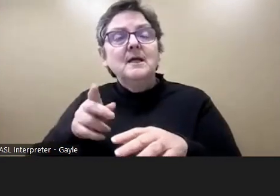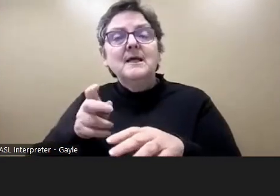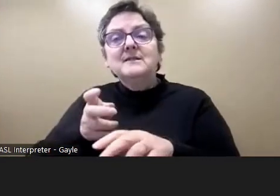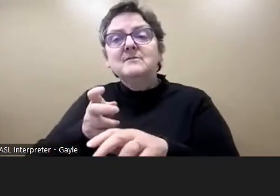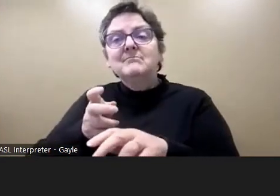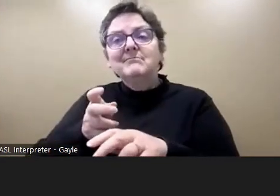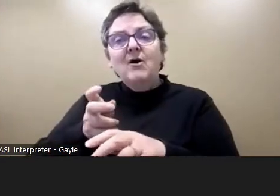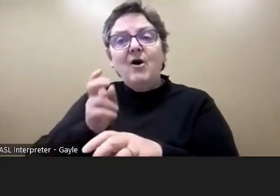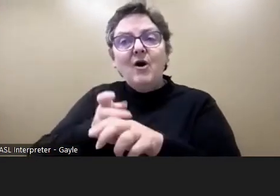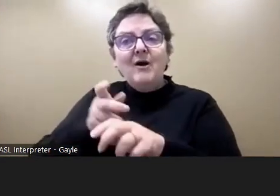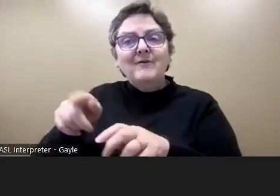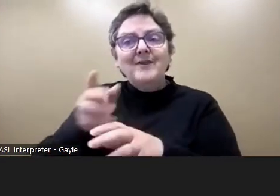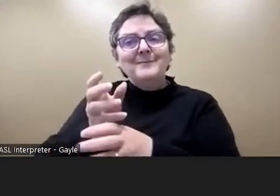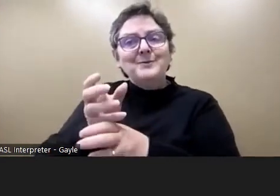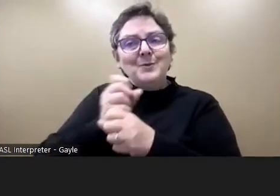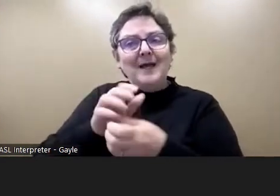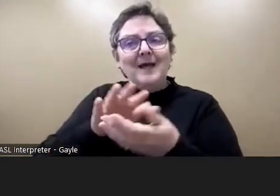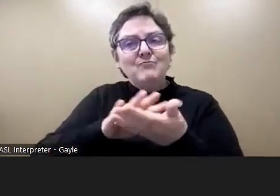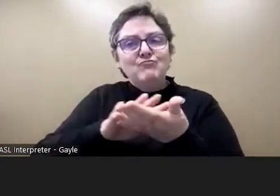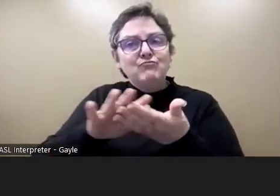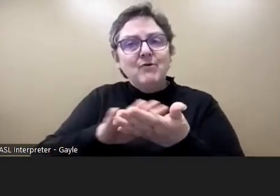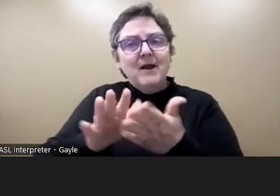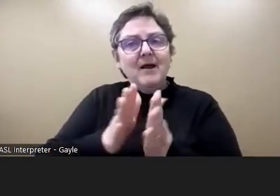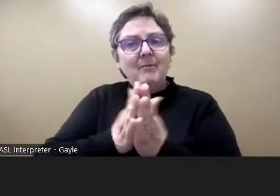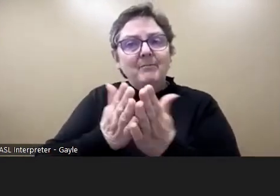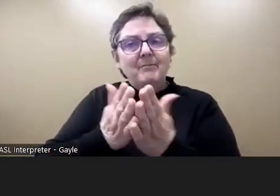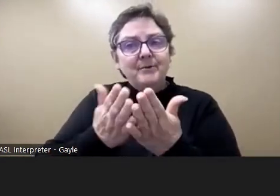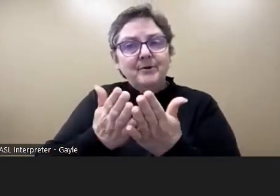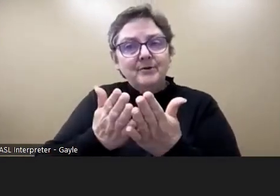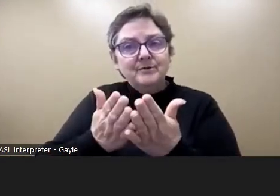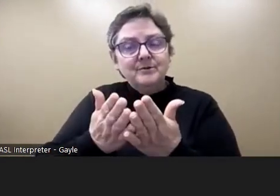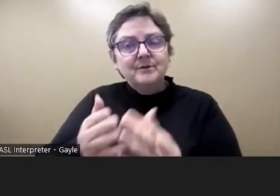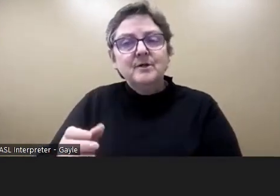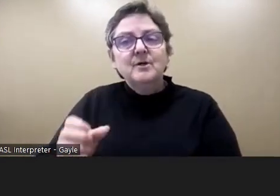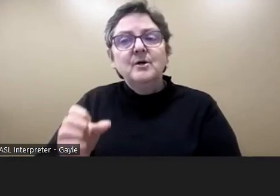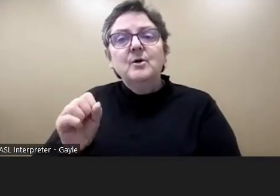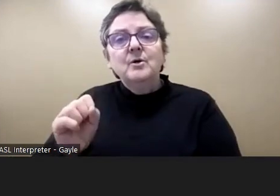So good thing that we have share that we have Bloom books